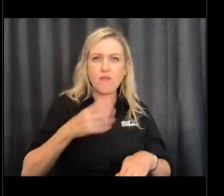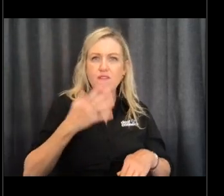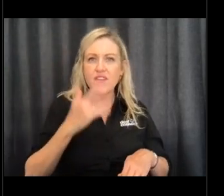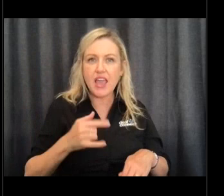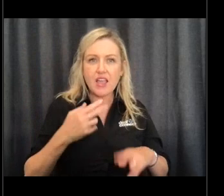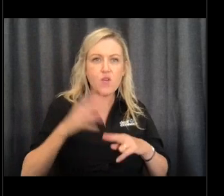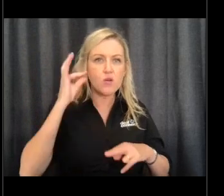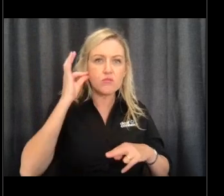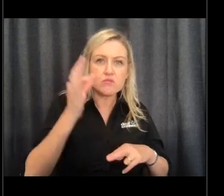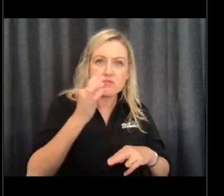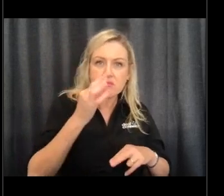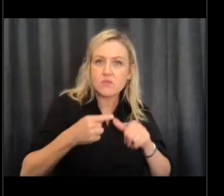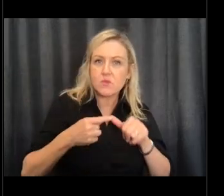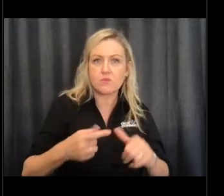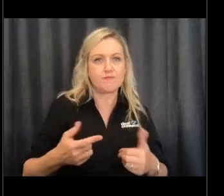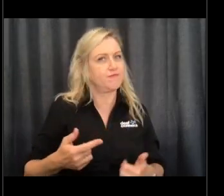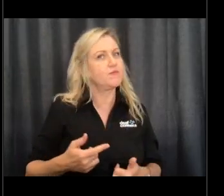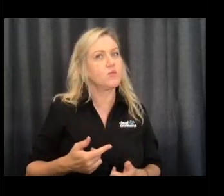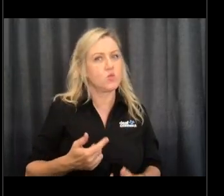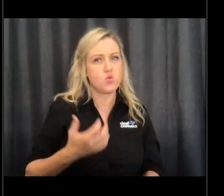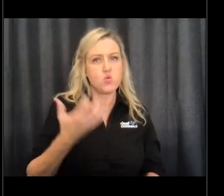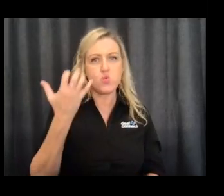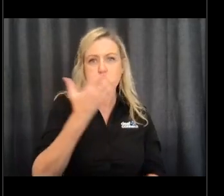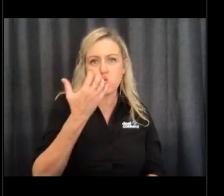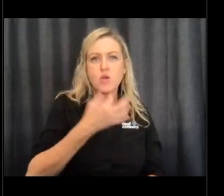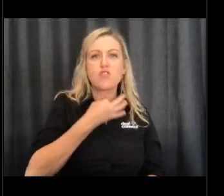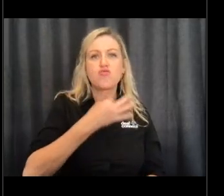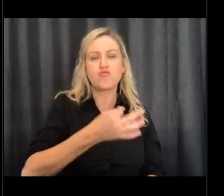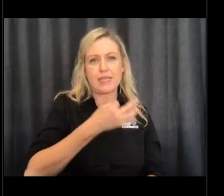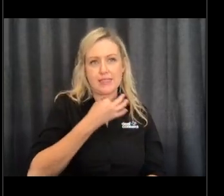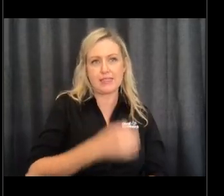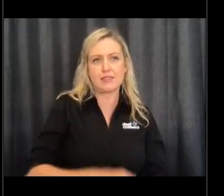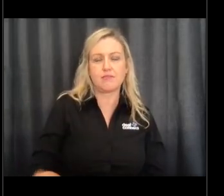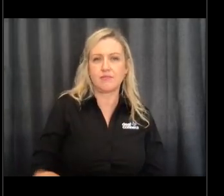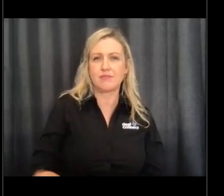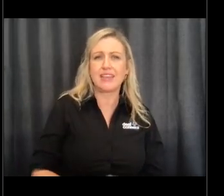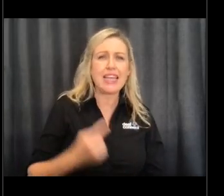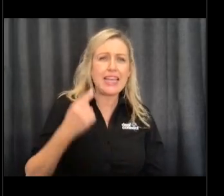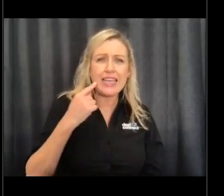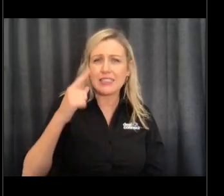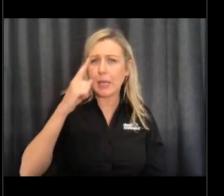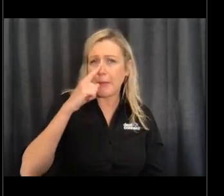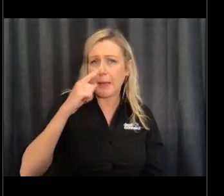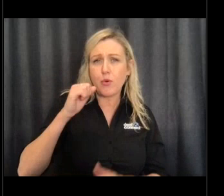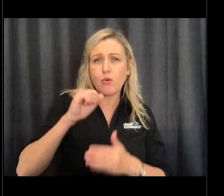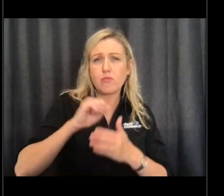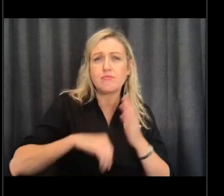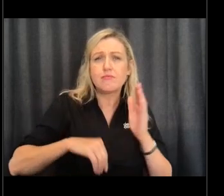It's very easy to apply for an ABN and make it appear to be a business when